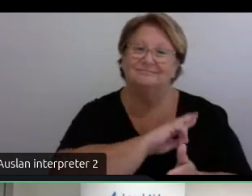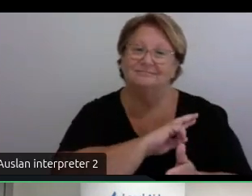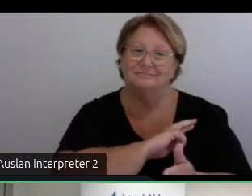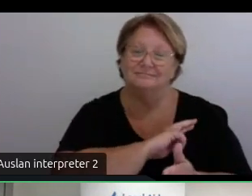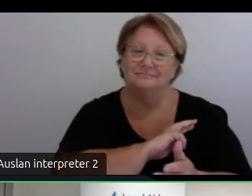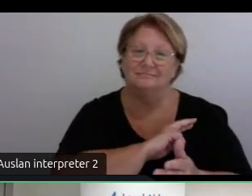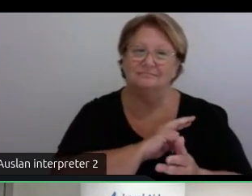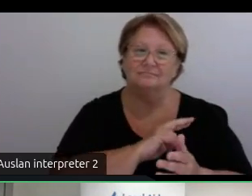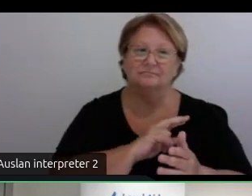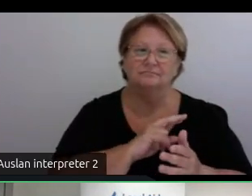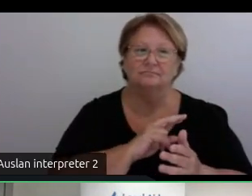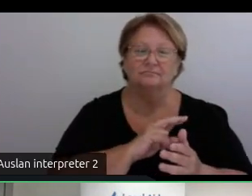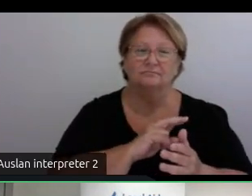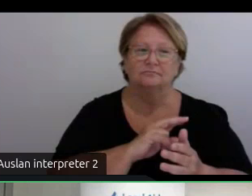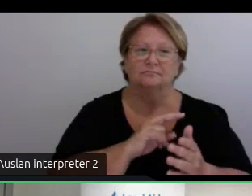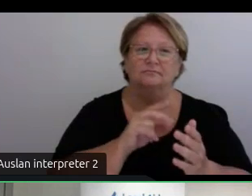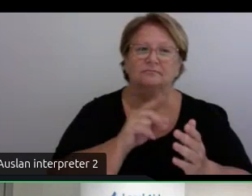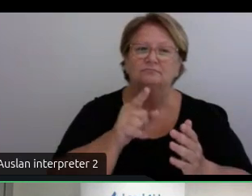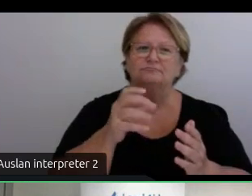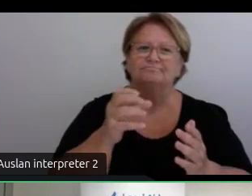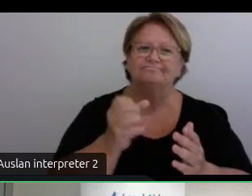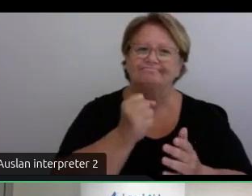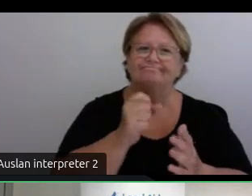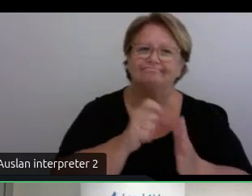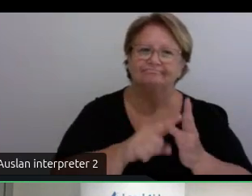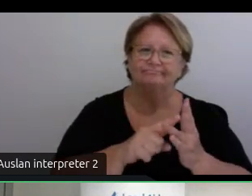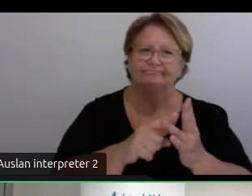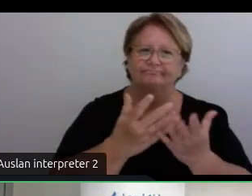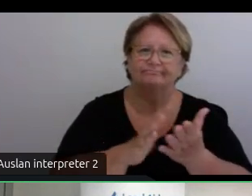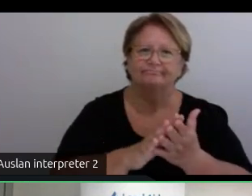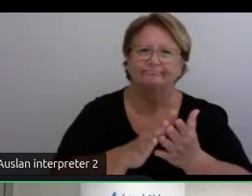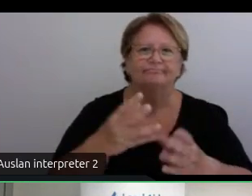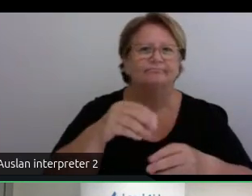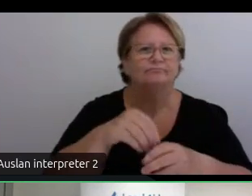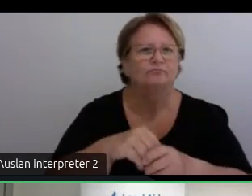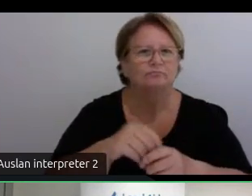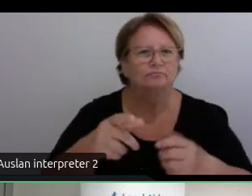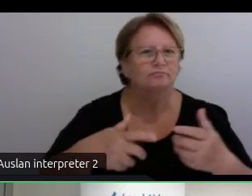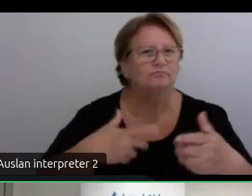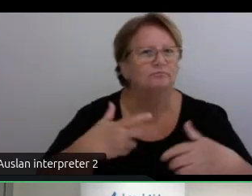along with being able to profit off that is that you have to do that in a way that includes these